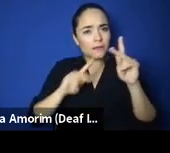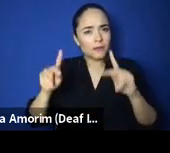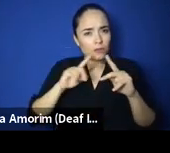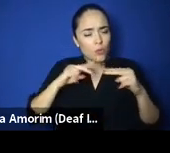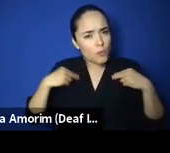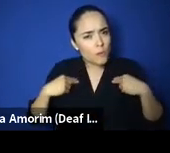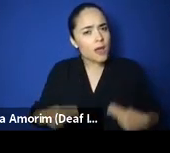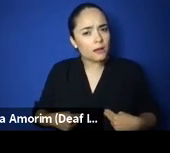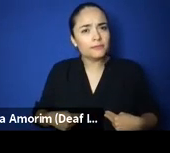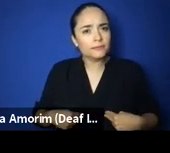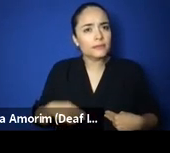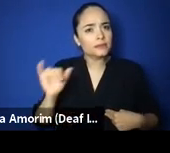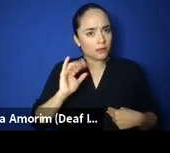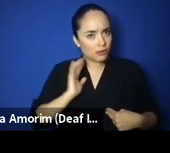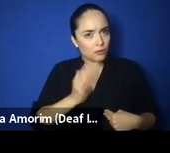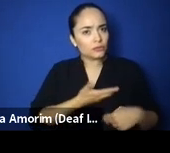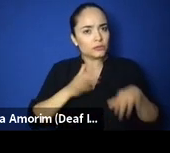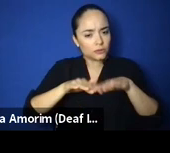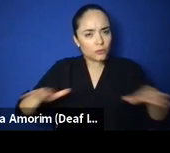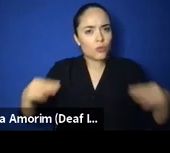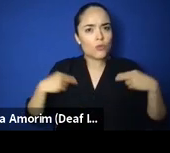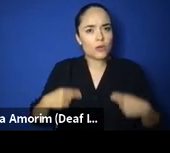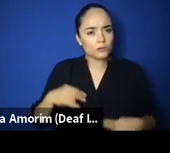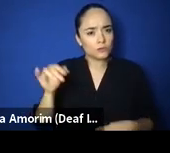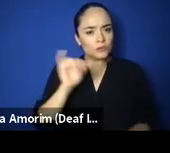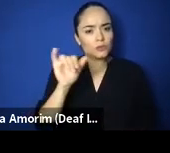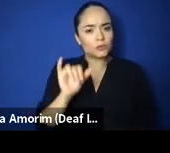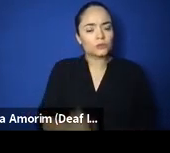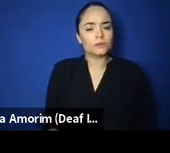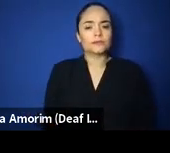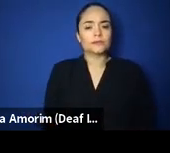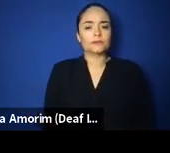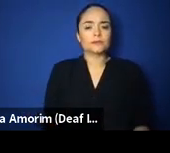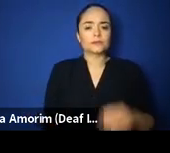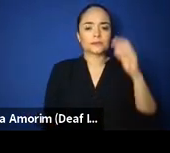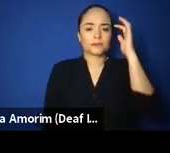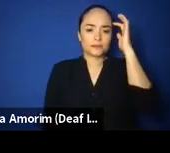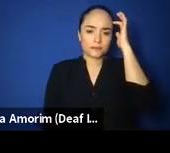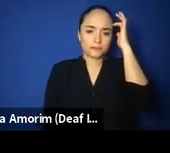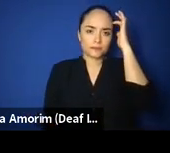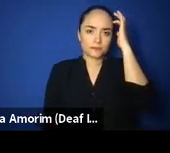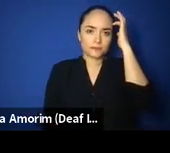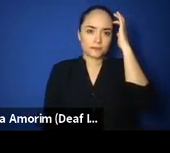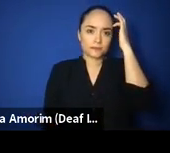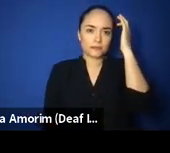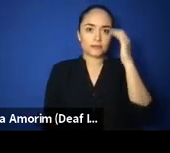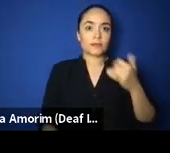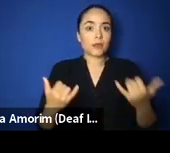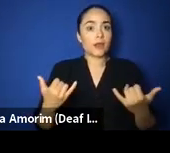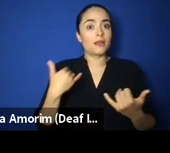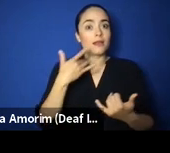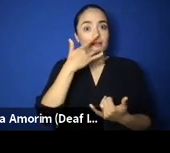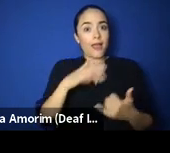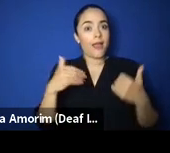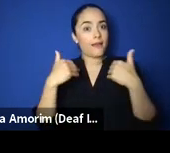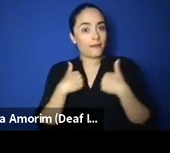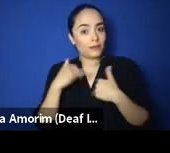we are very lucky to actually have John Hupfield, who is an Anishinaabe grass dancer from the Wasauksing